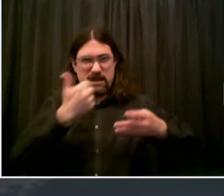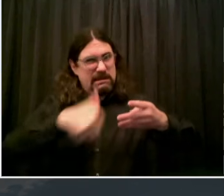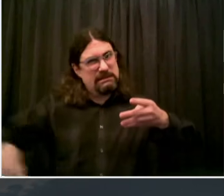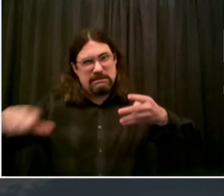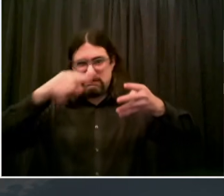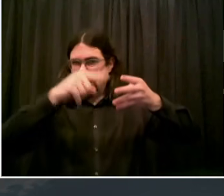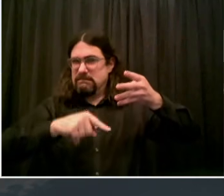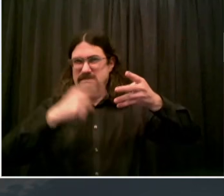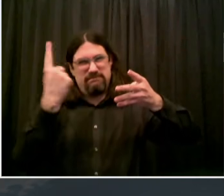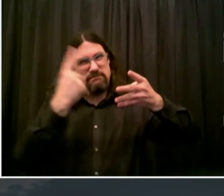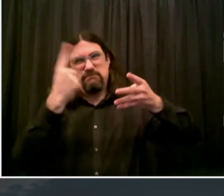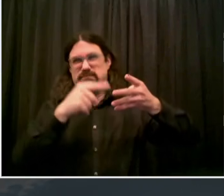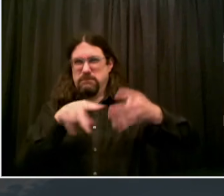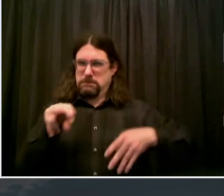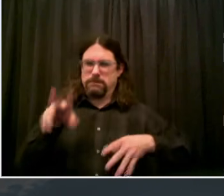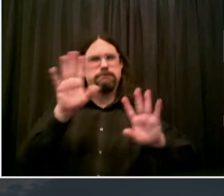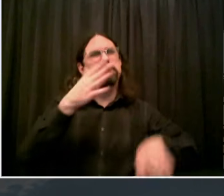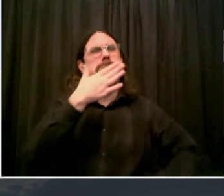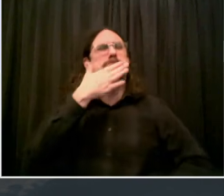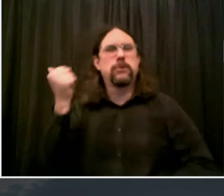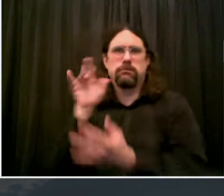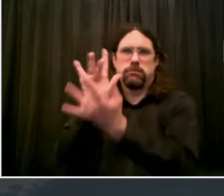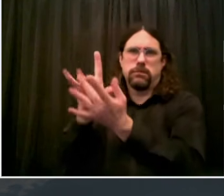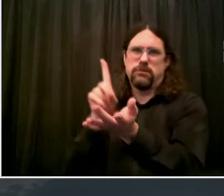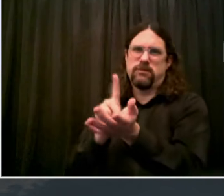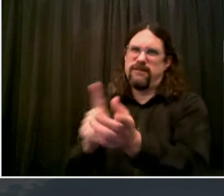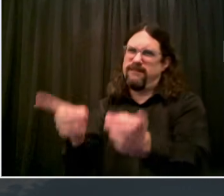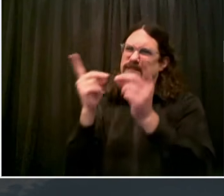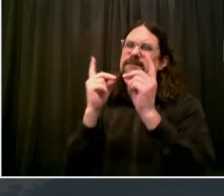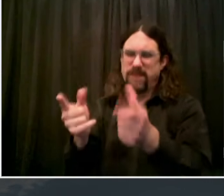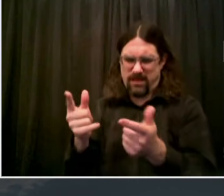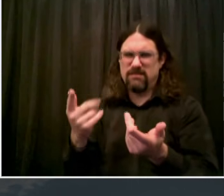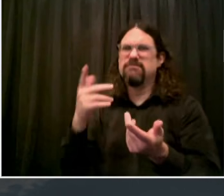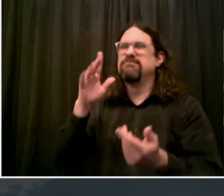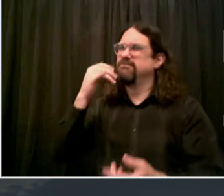CAN MAKE SURE YOUR CHILD GETS